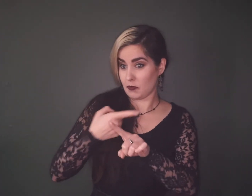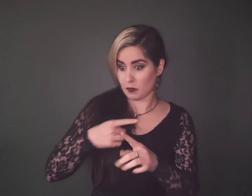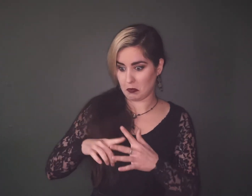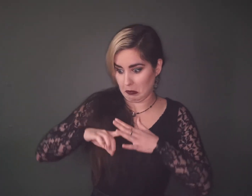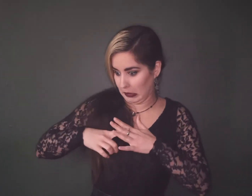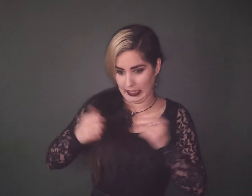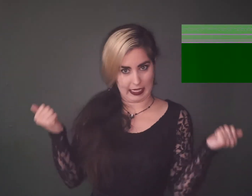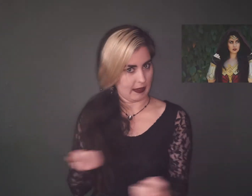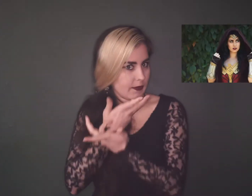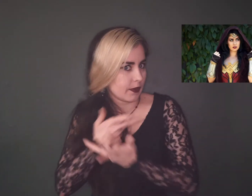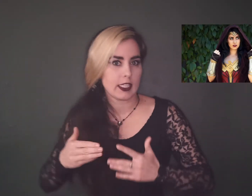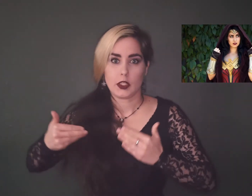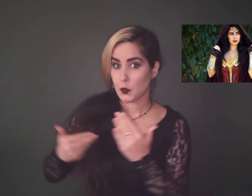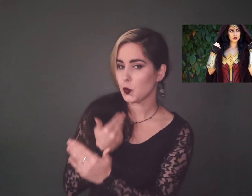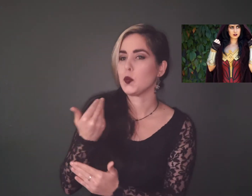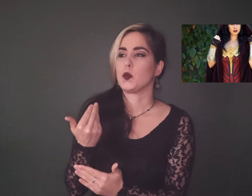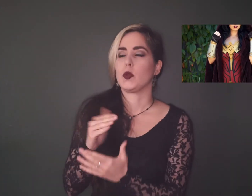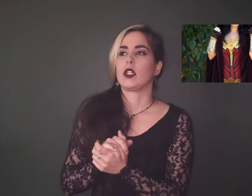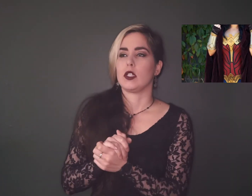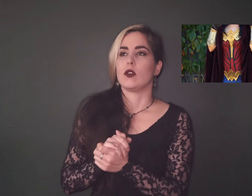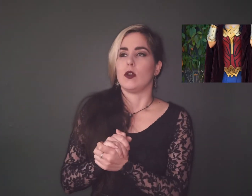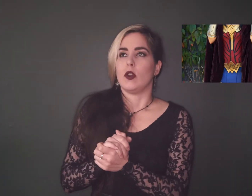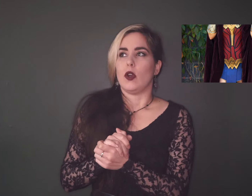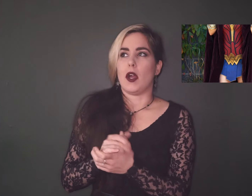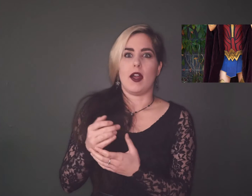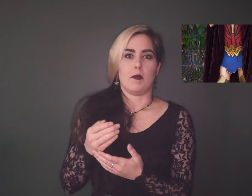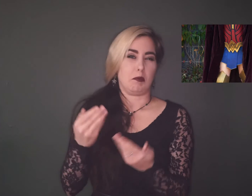The other reason is that I was making the entire costume from scratch.